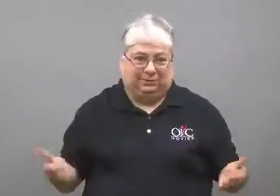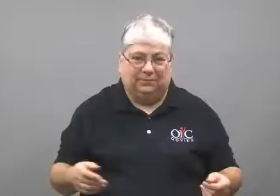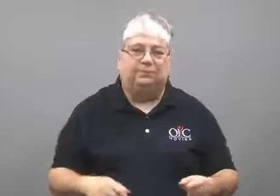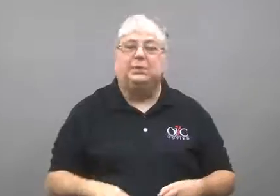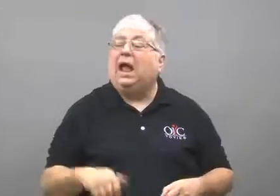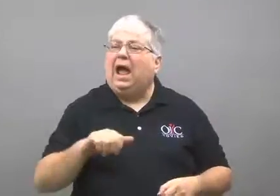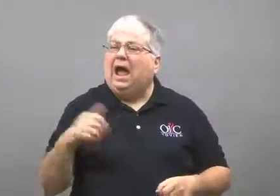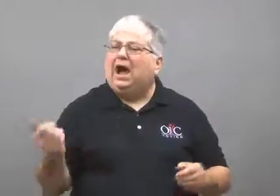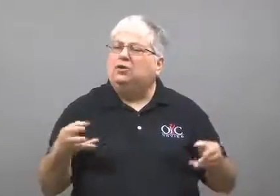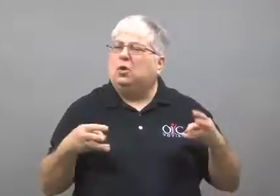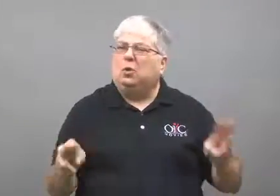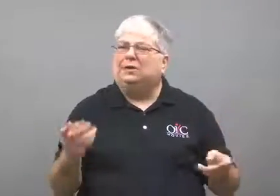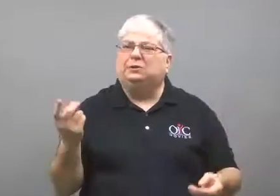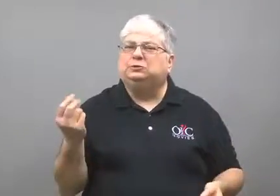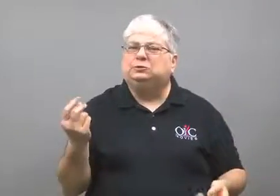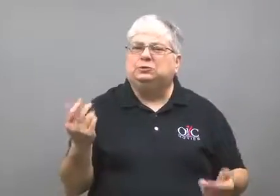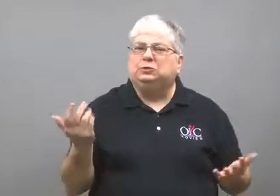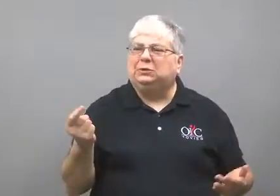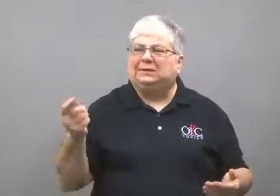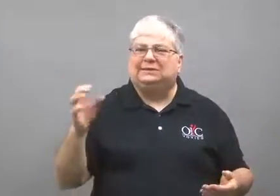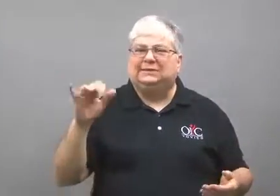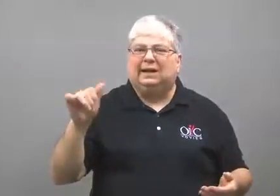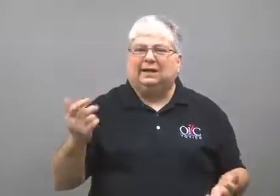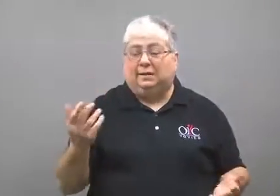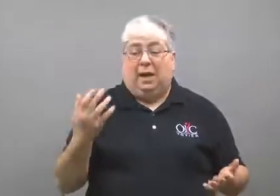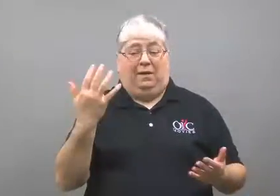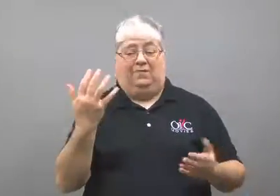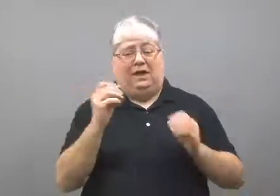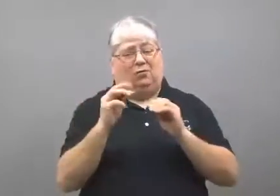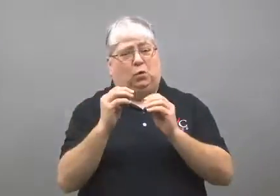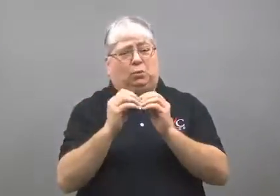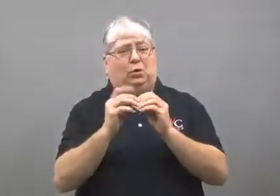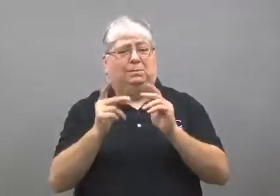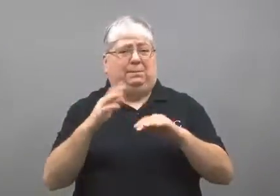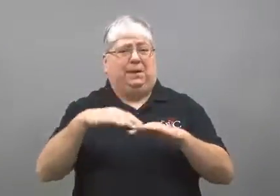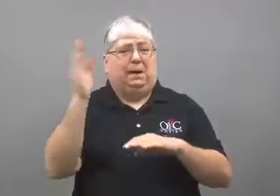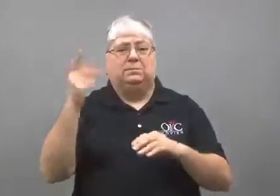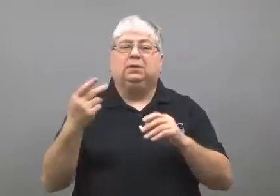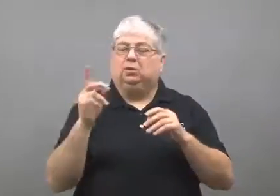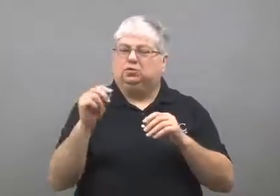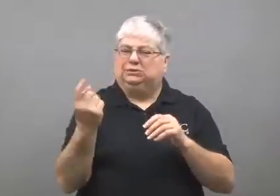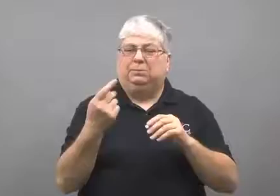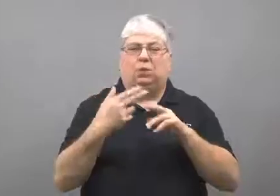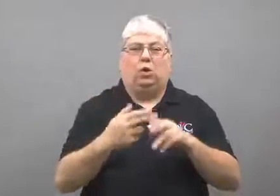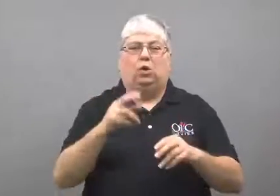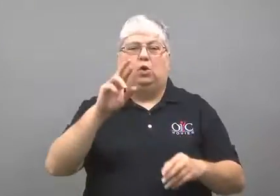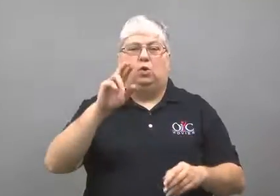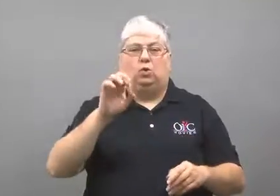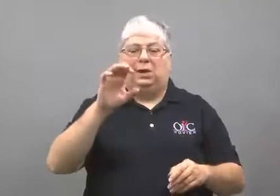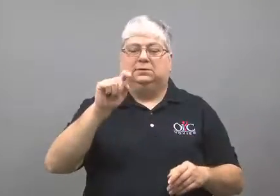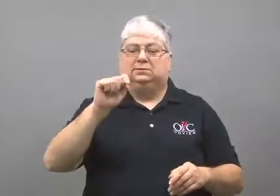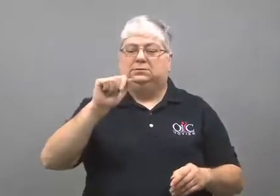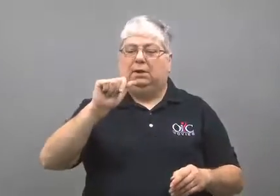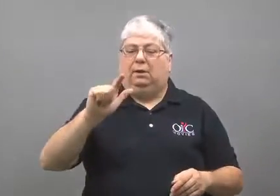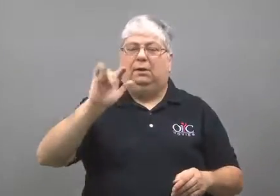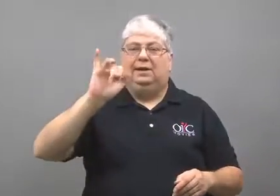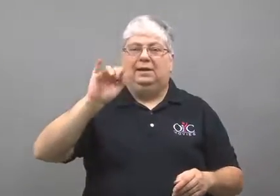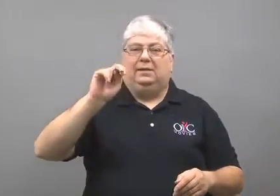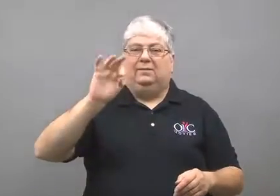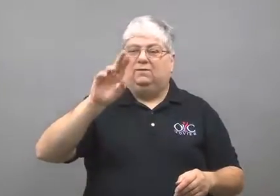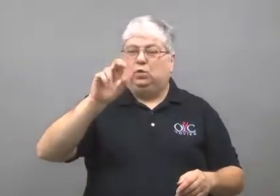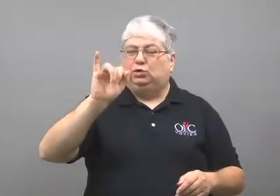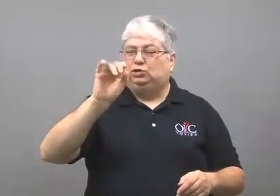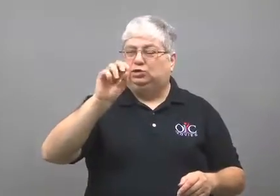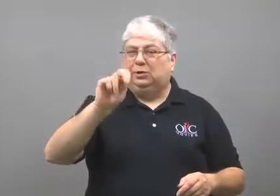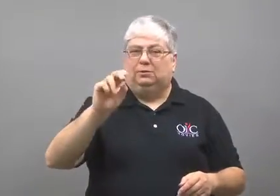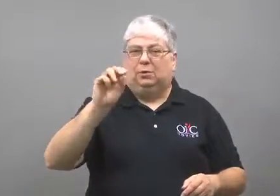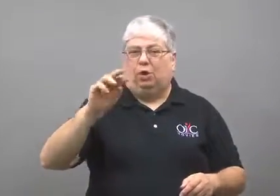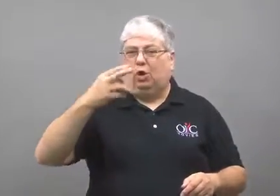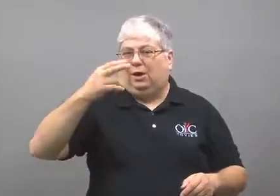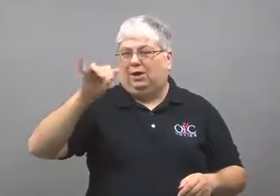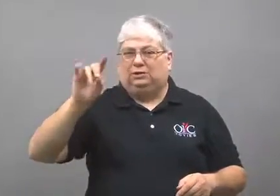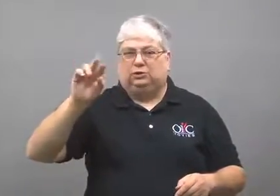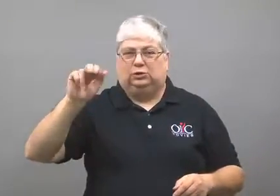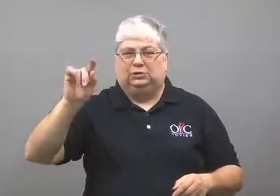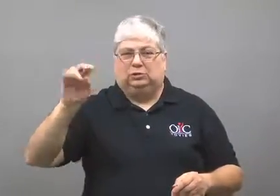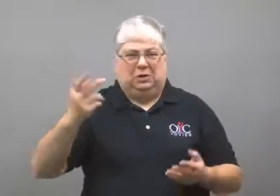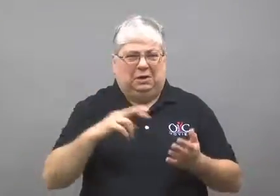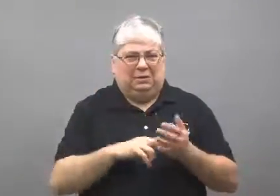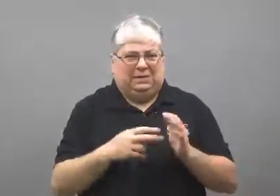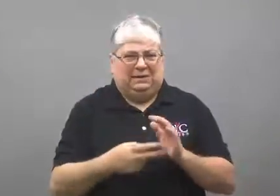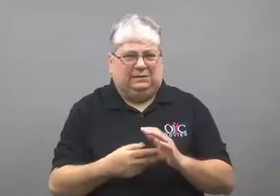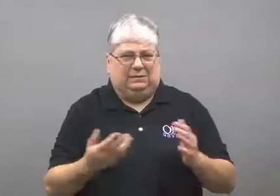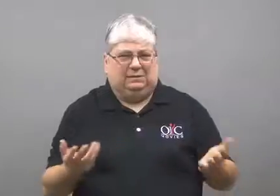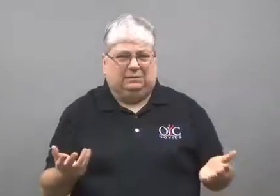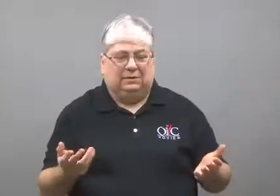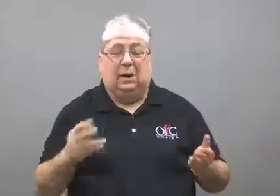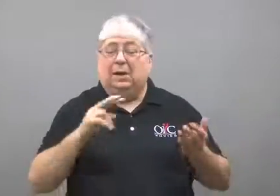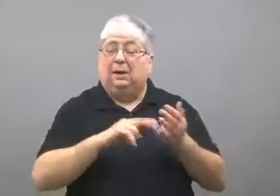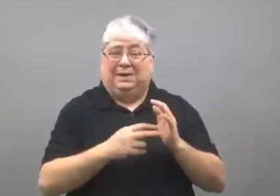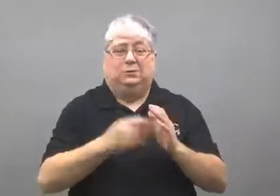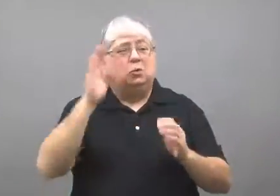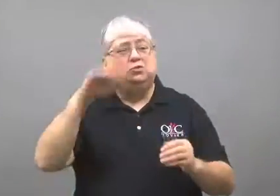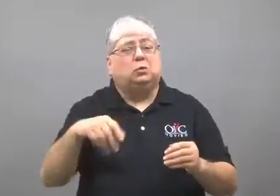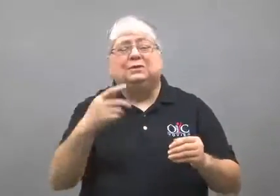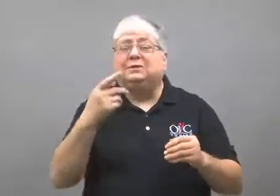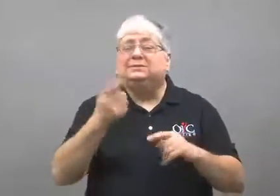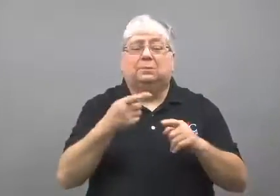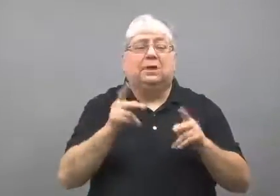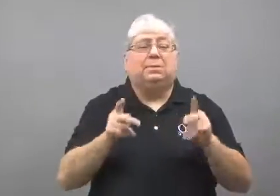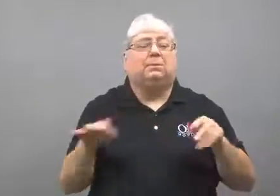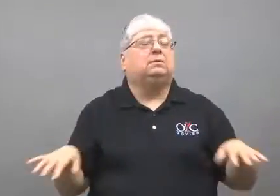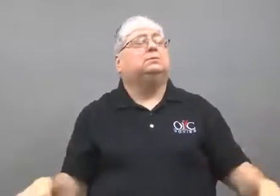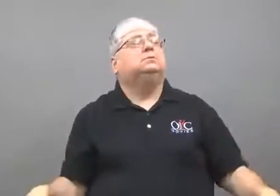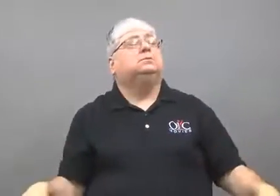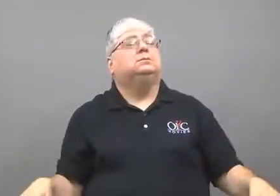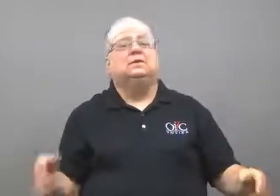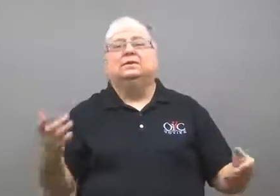At least five people were subected to rectal infusion or hydration.